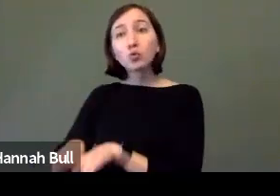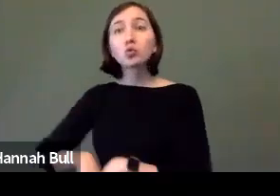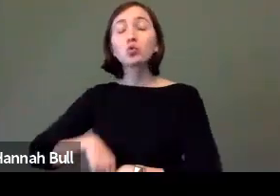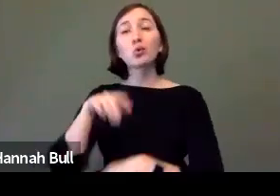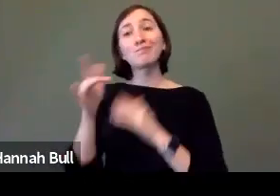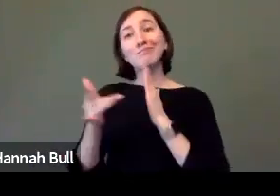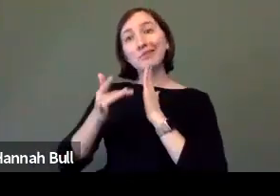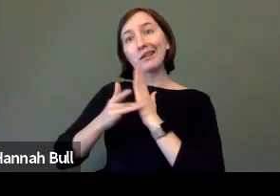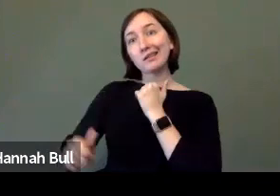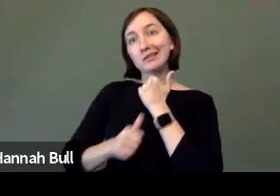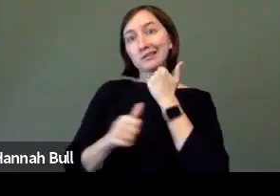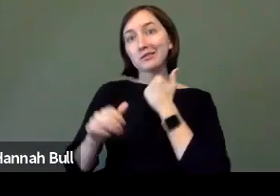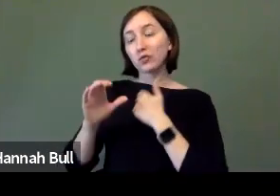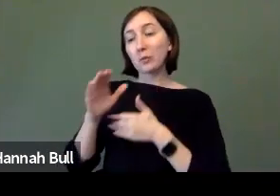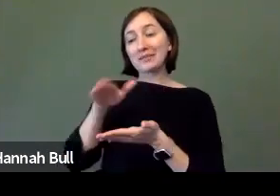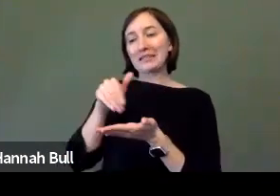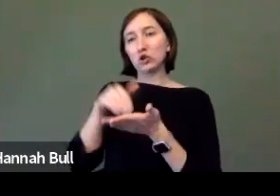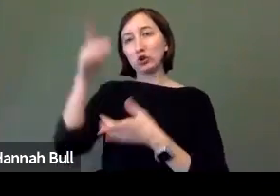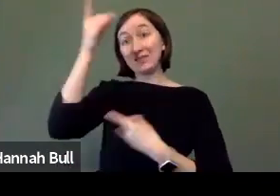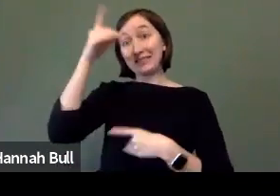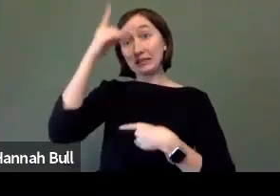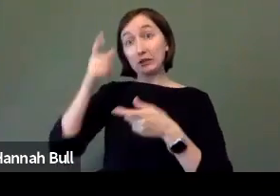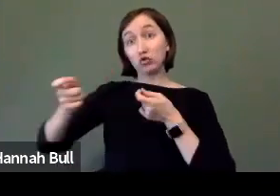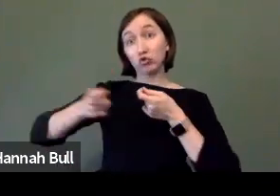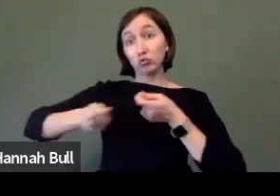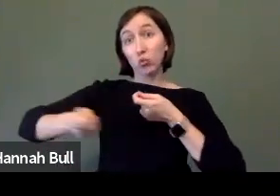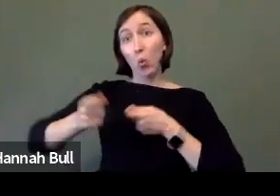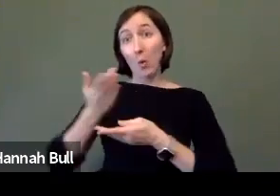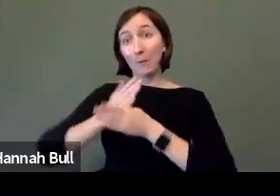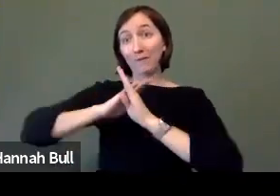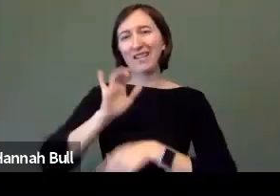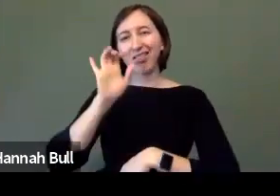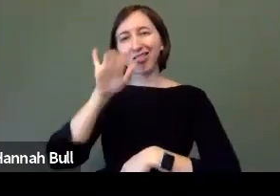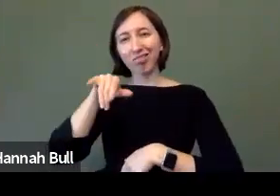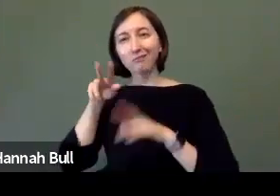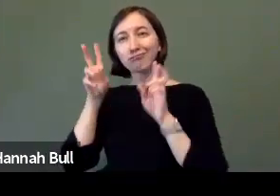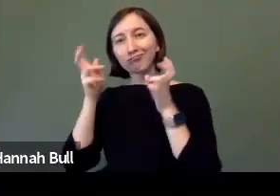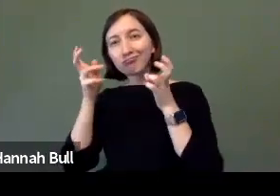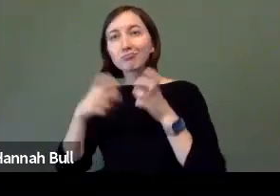You'll hear us refer back to the guidance from the CDC